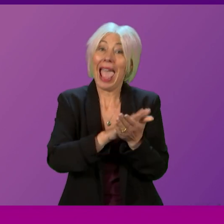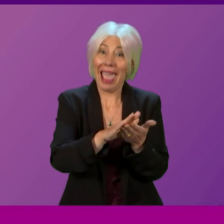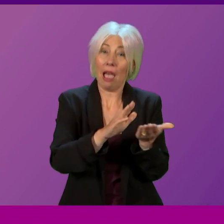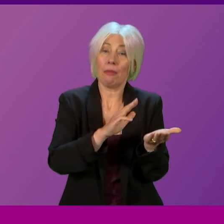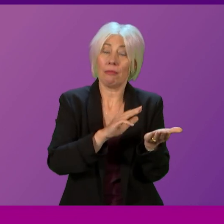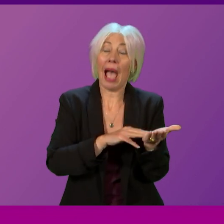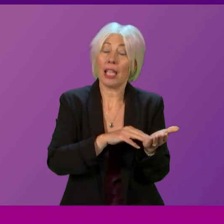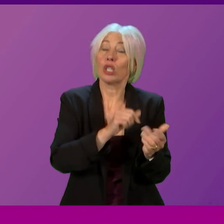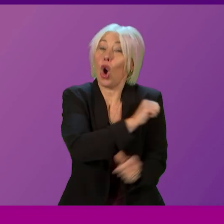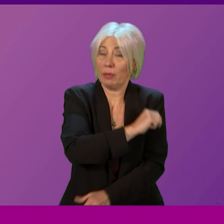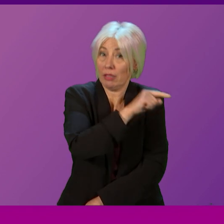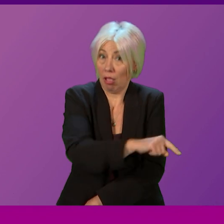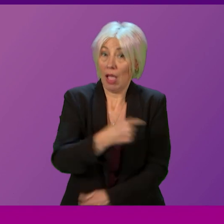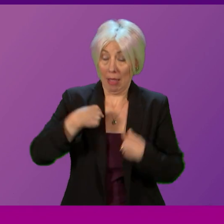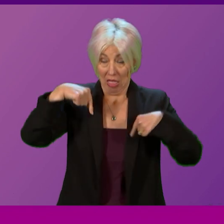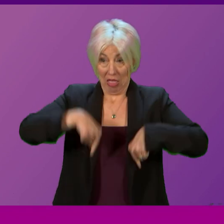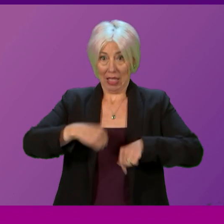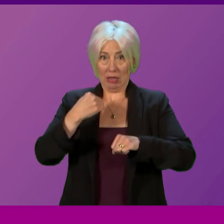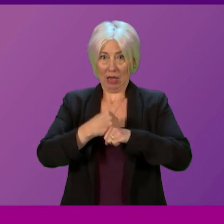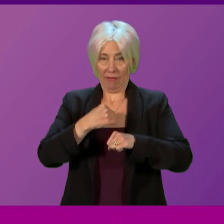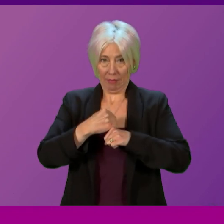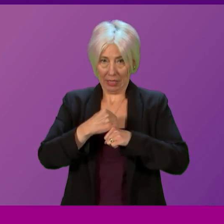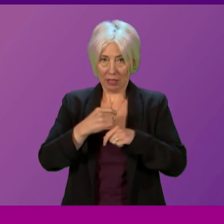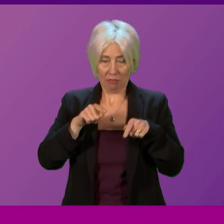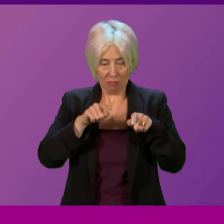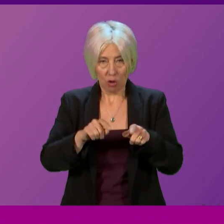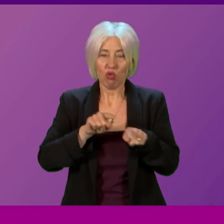The record of this Government, in line with our record of protecting the national health